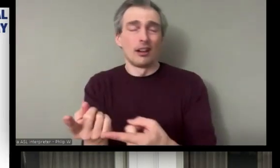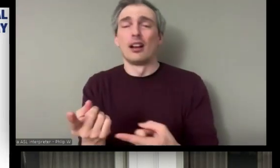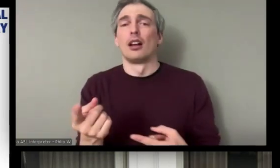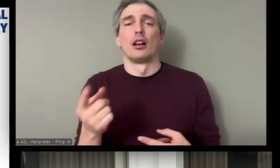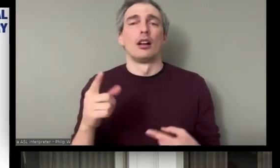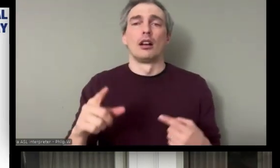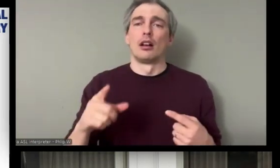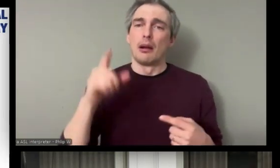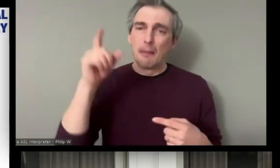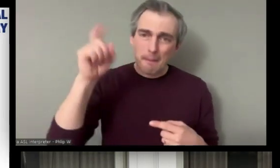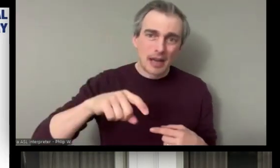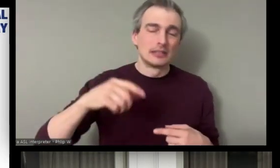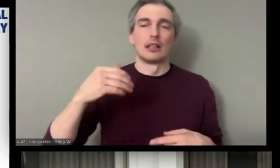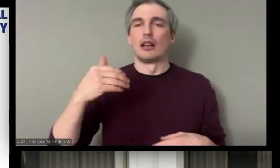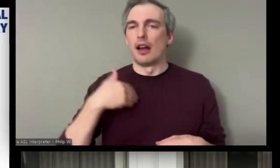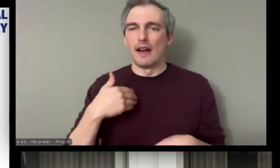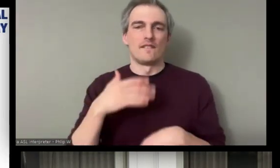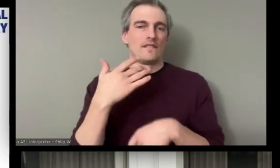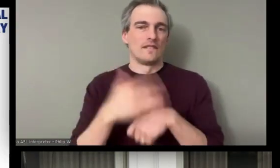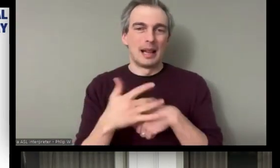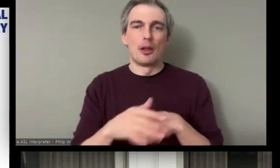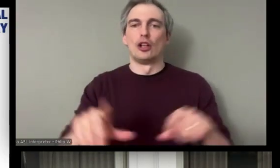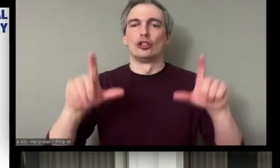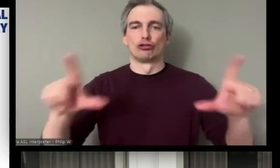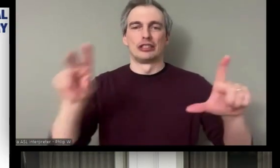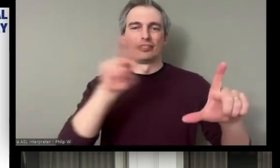You have to have that. You know? I know there are unique challenges.